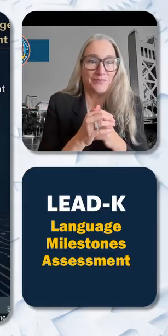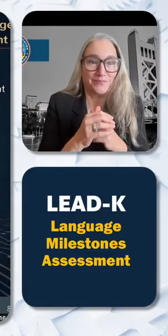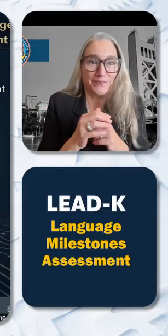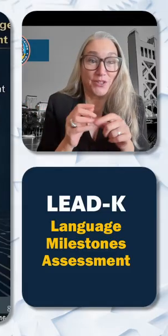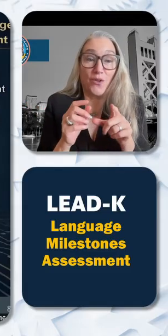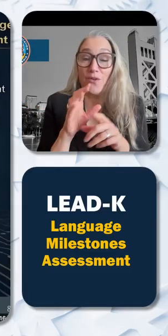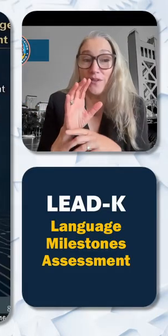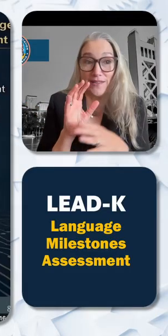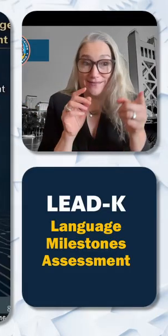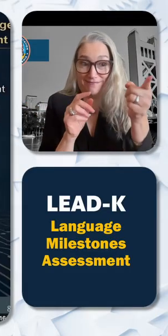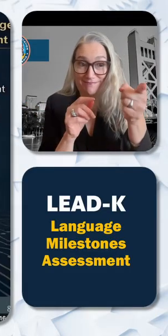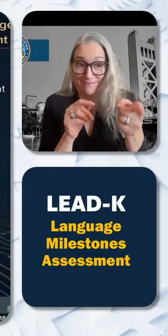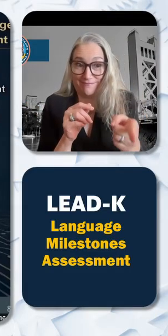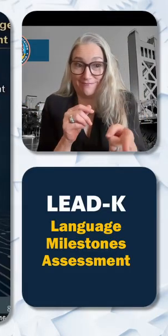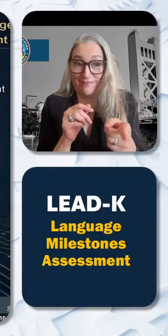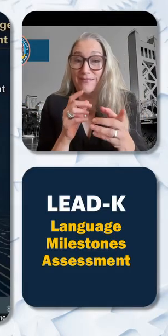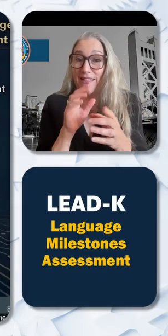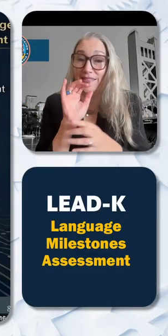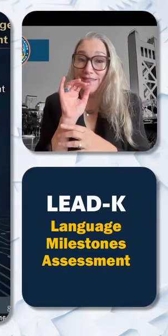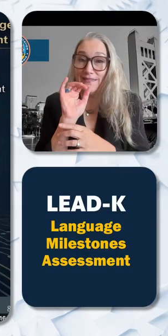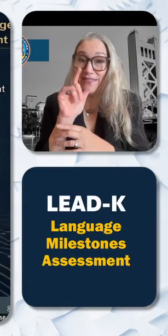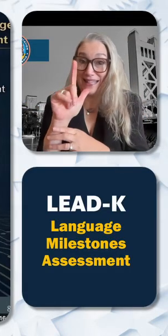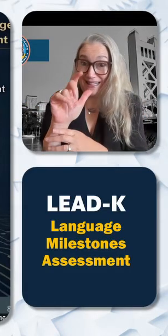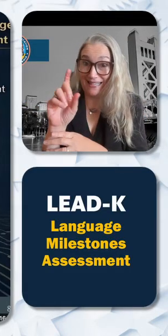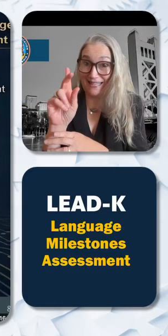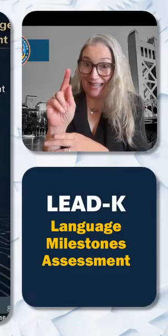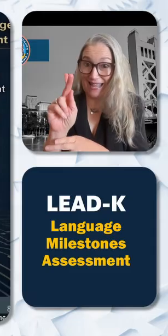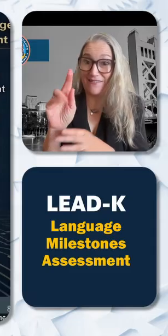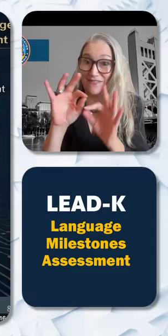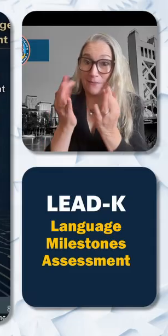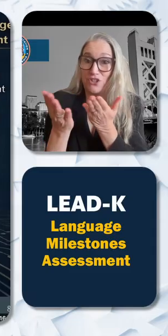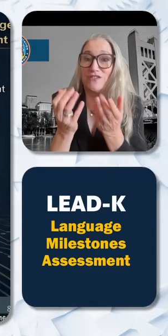set up. I will expand on language goals a little further in this presentation.